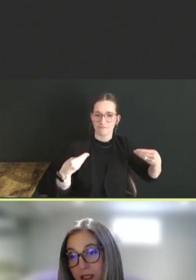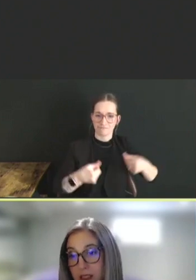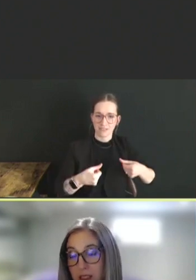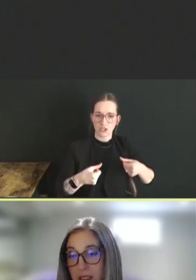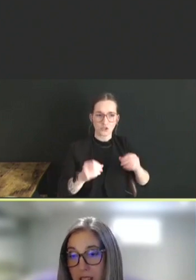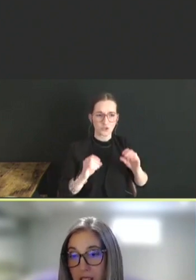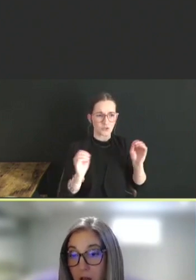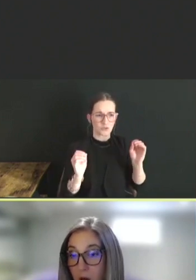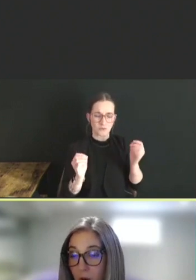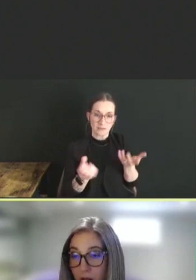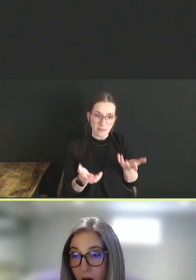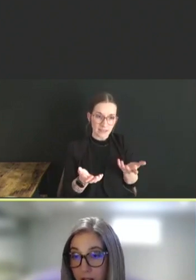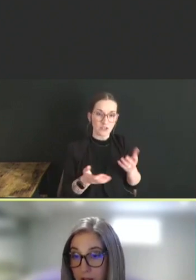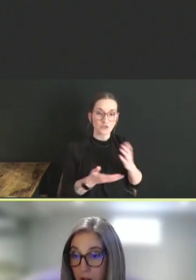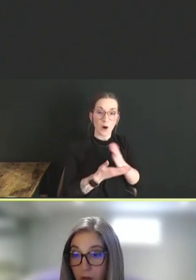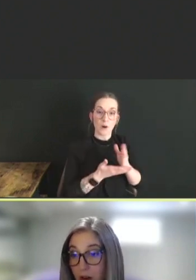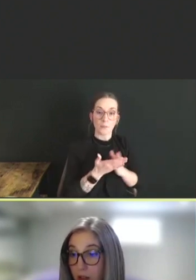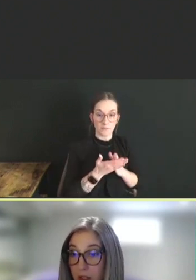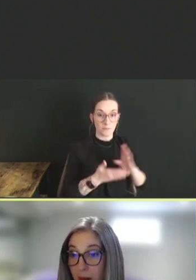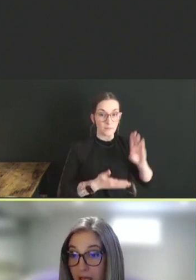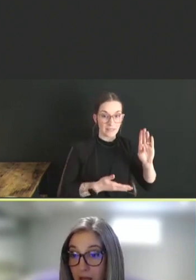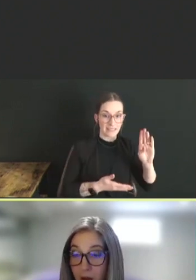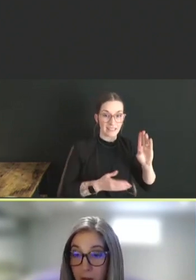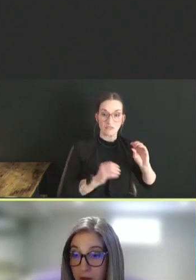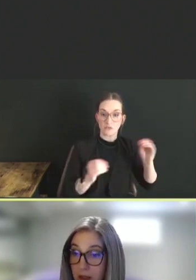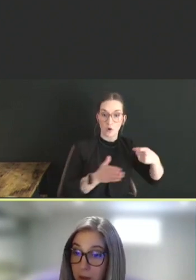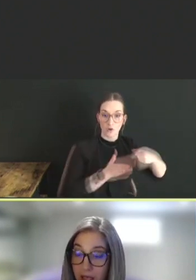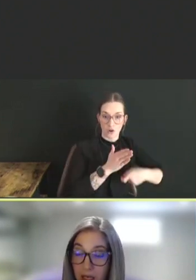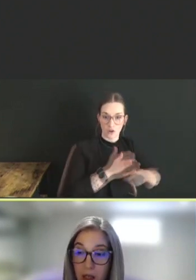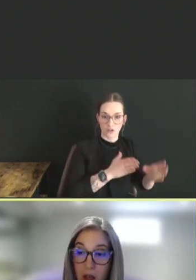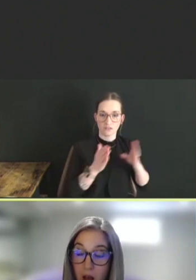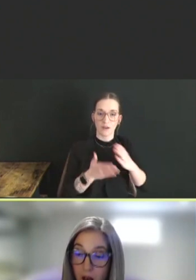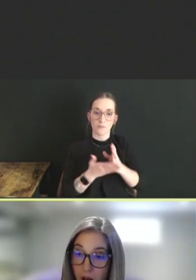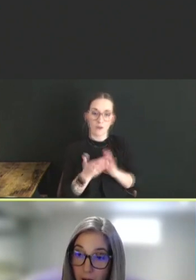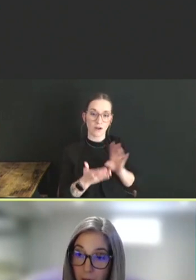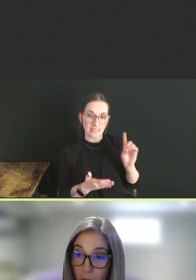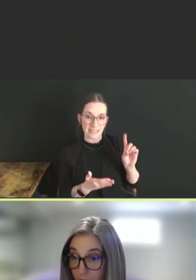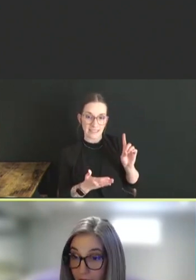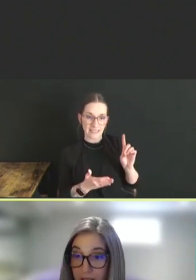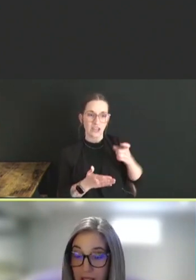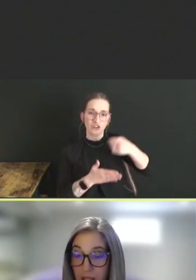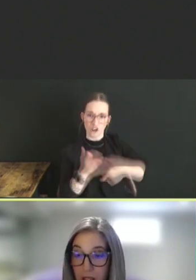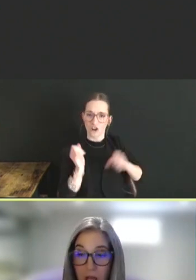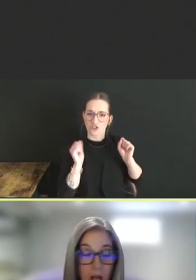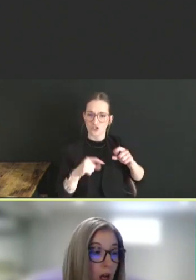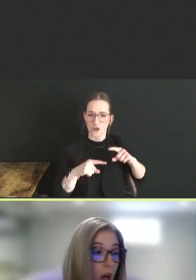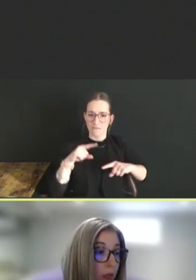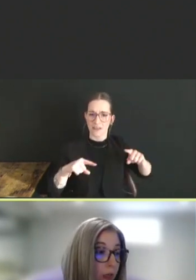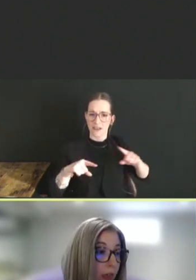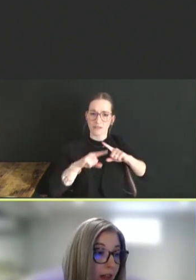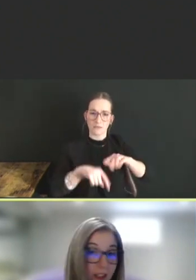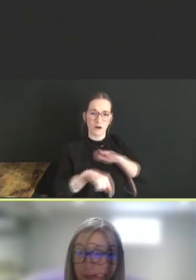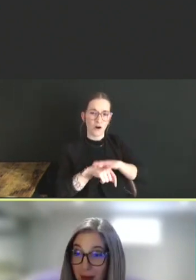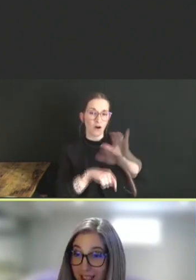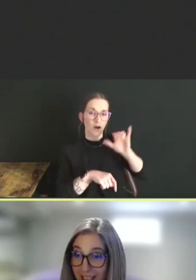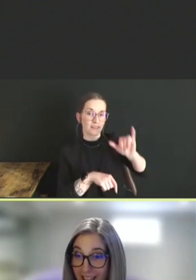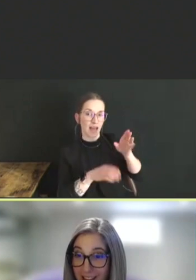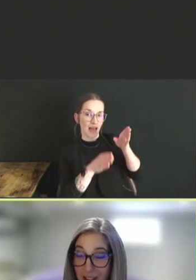vaccines in D, where the cost could vary depending on a person's plan, or the vaccine. Then there's Medicaid.